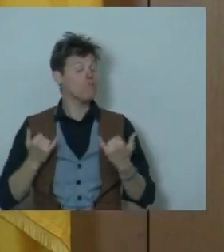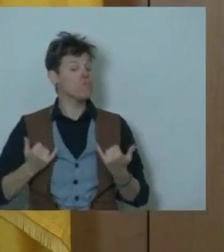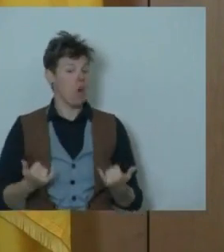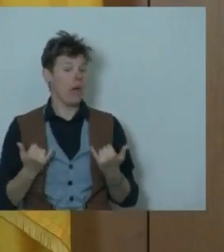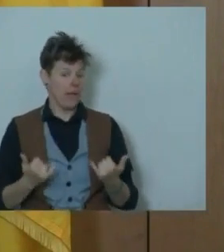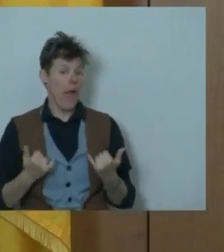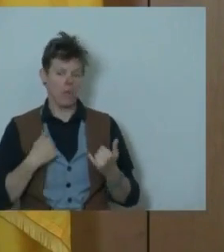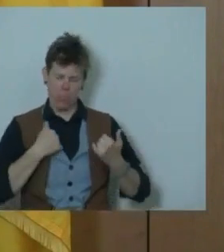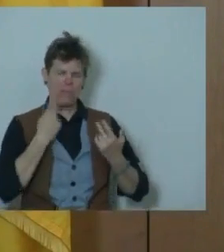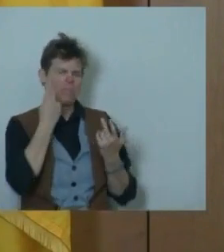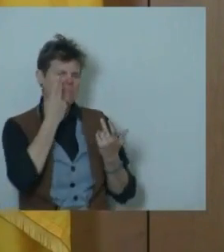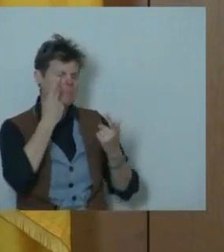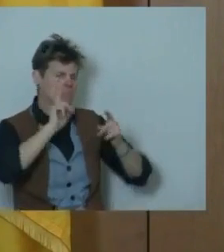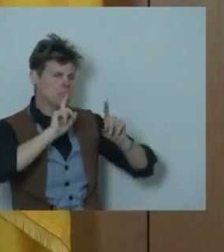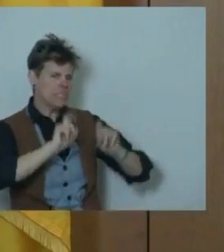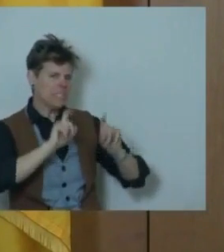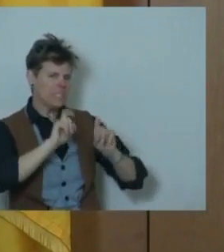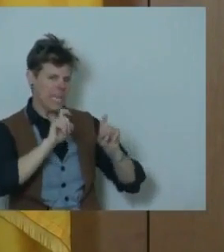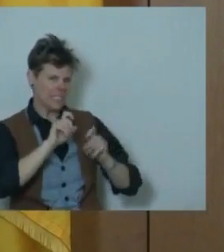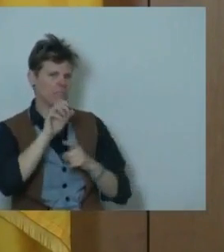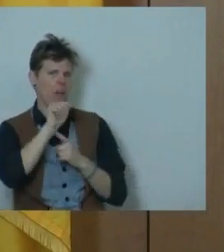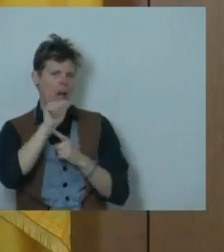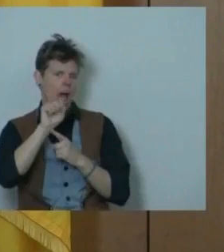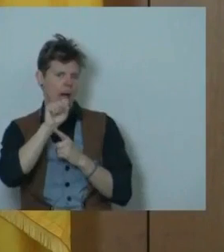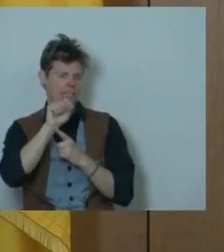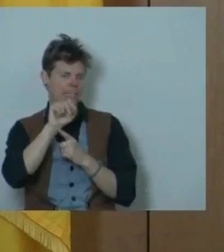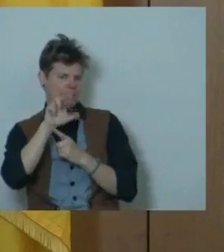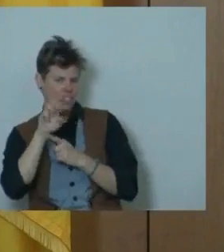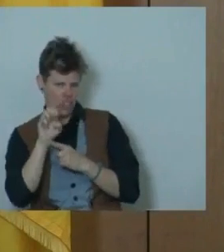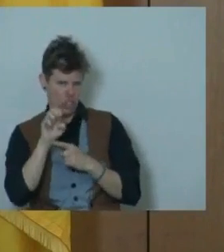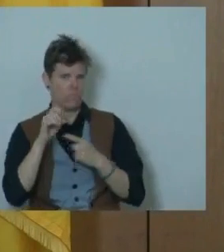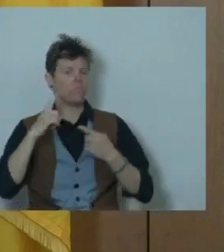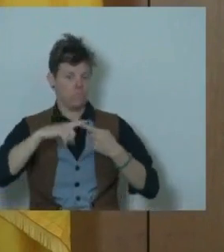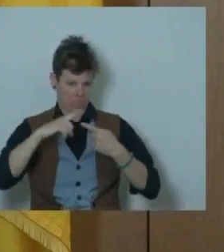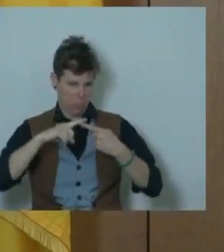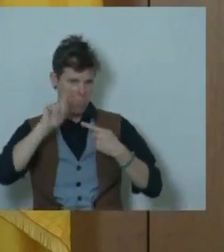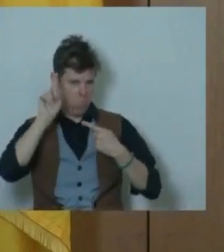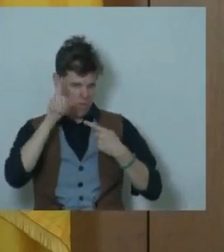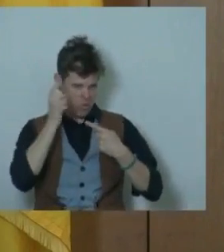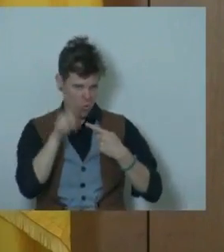SOFTWARE TOOLS I GUESS I SHOULD SAY.